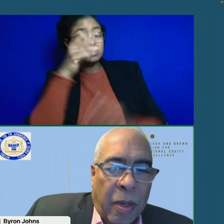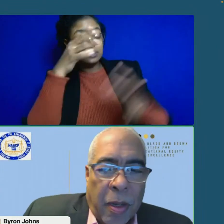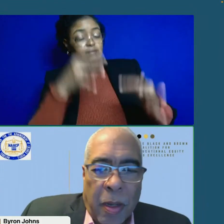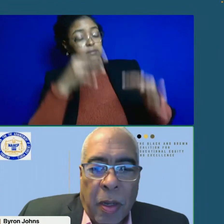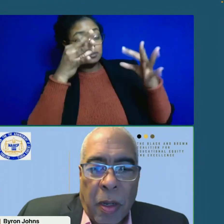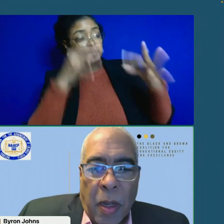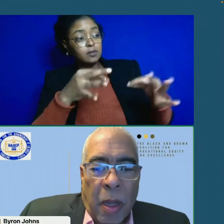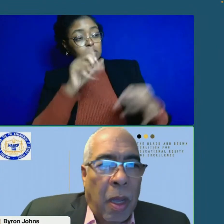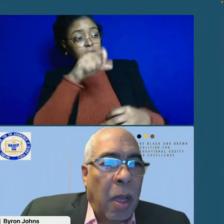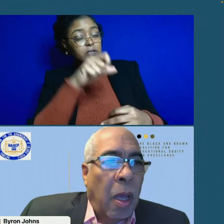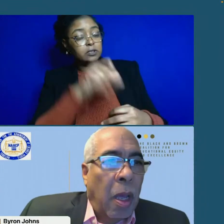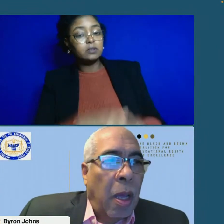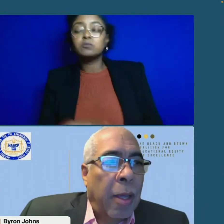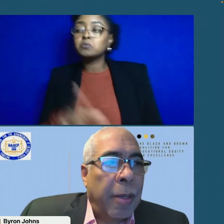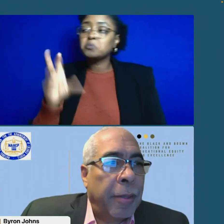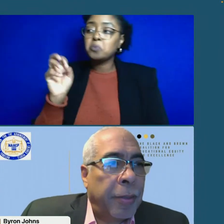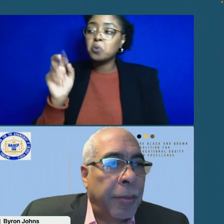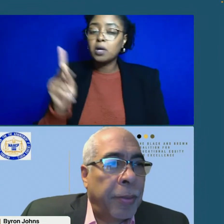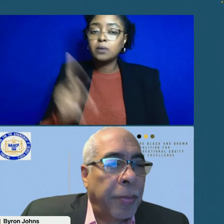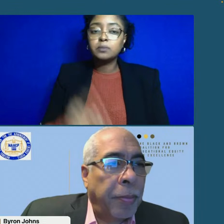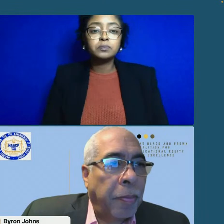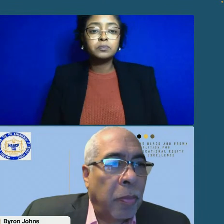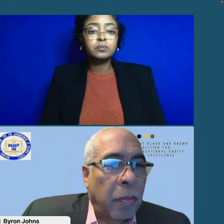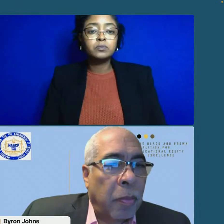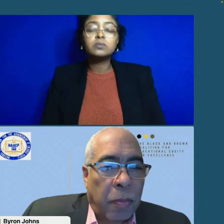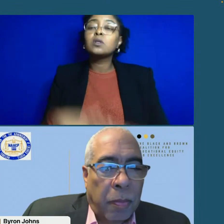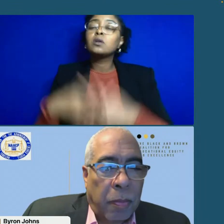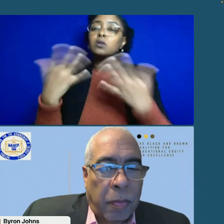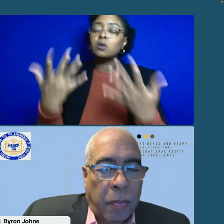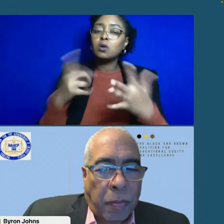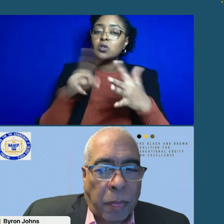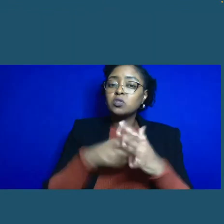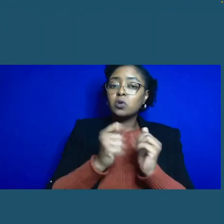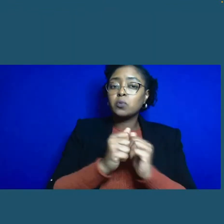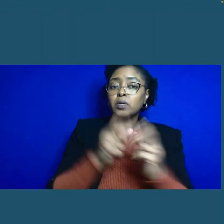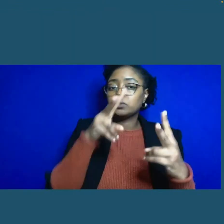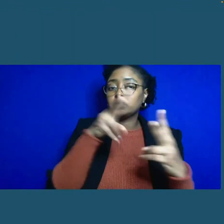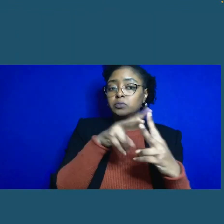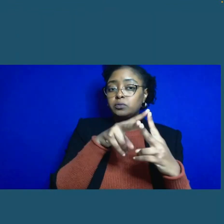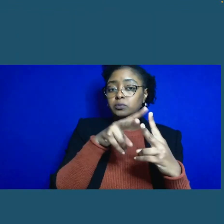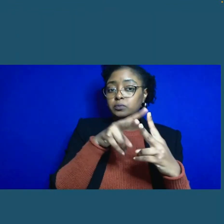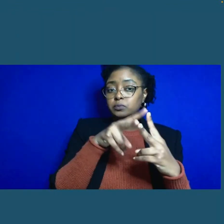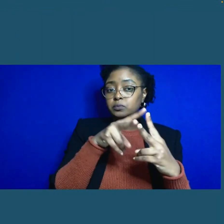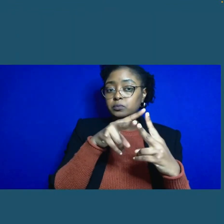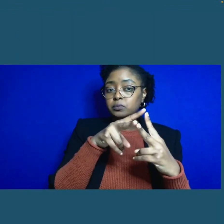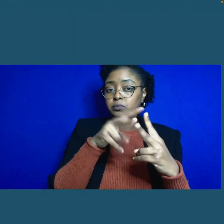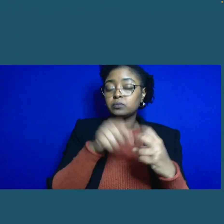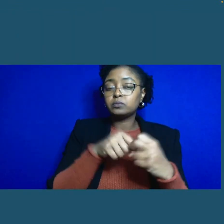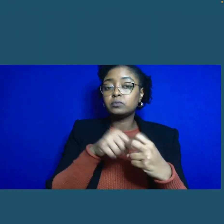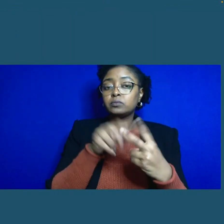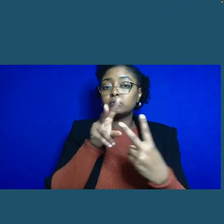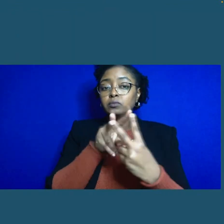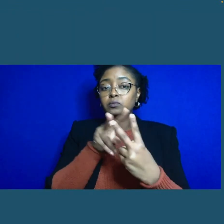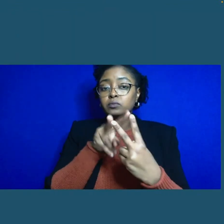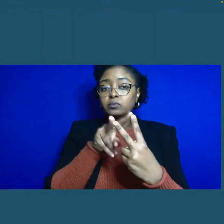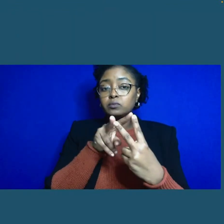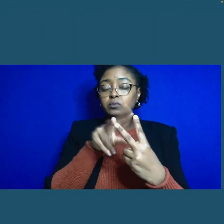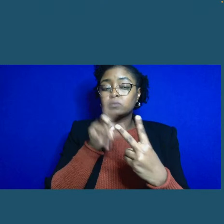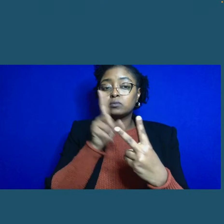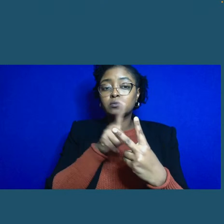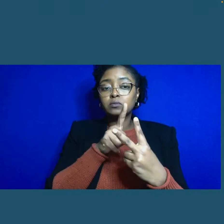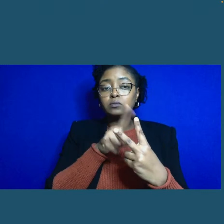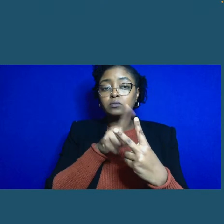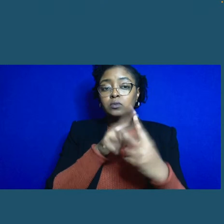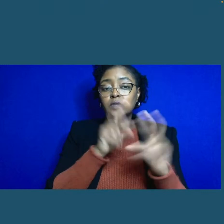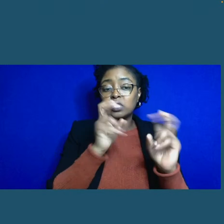absolutely. Absolutely. Okay So